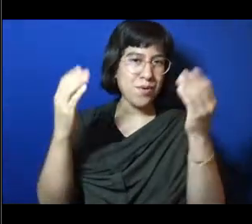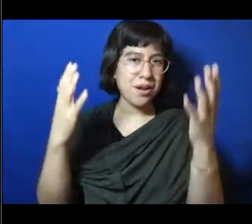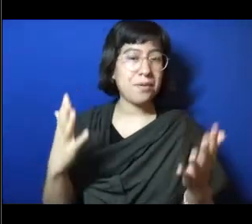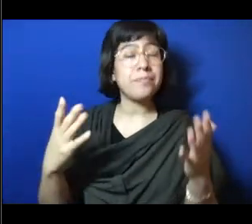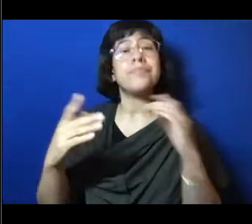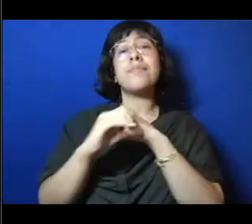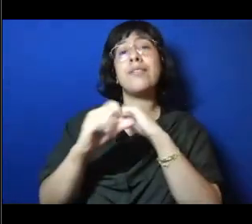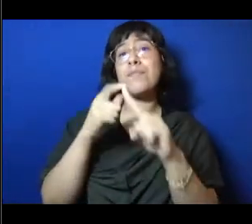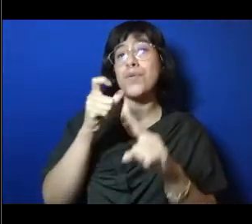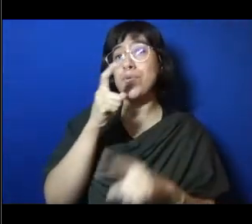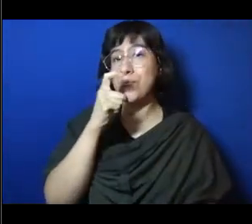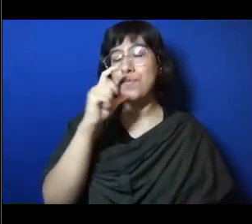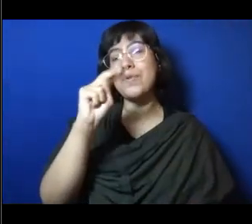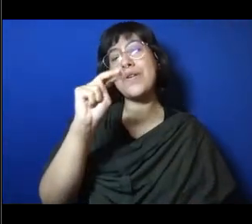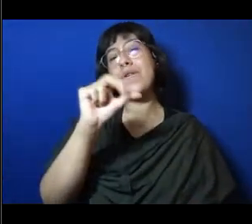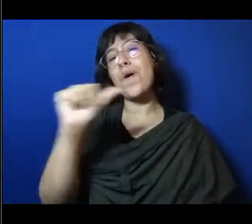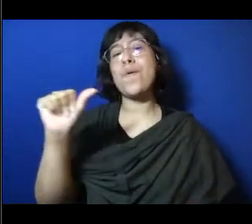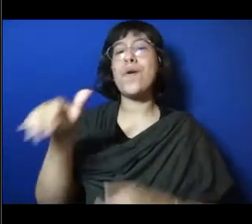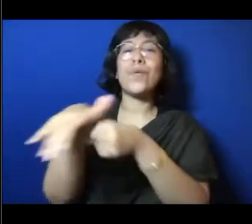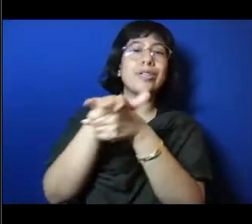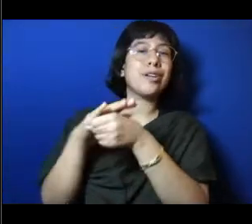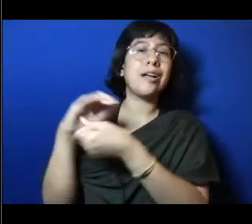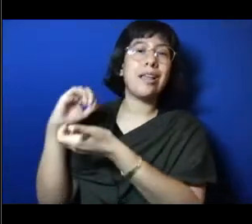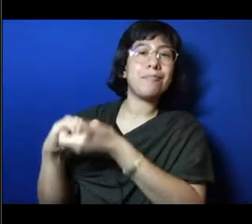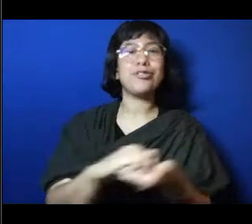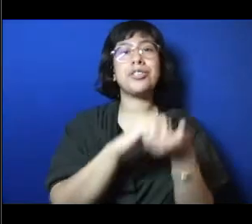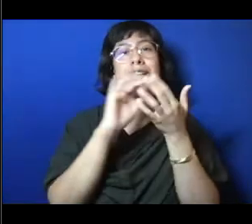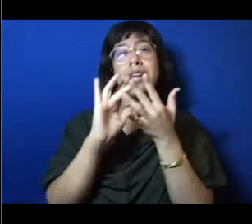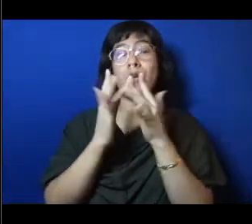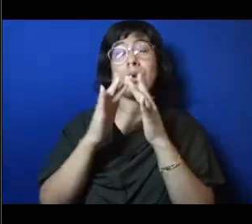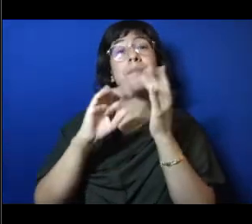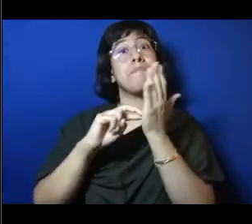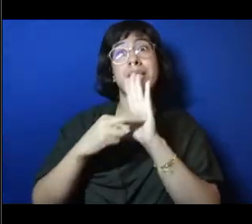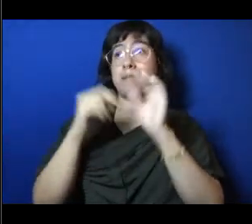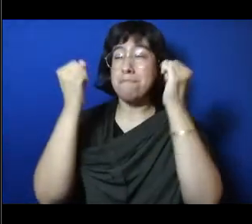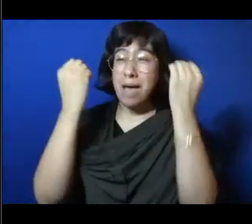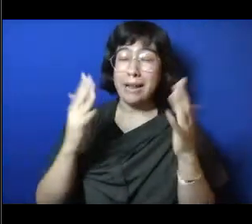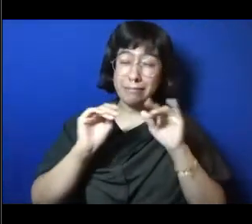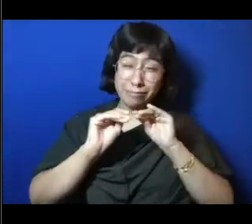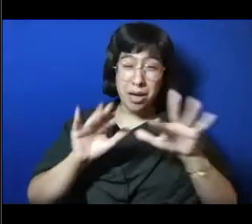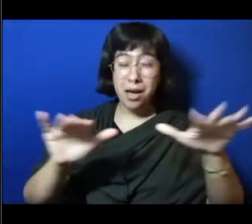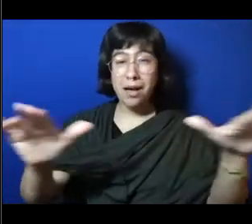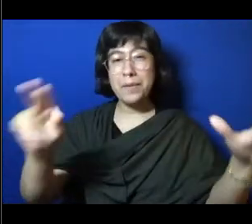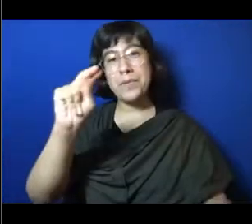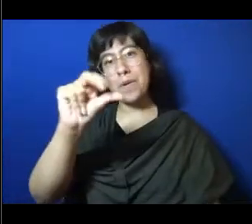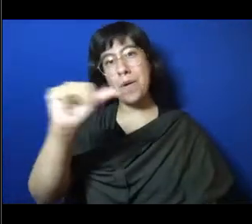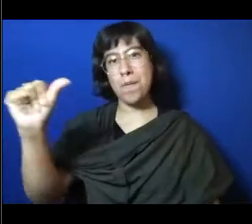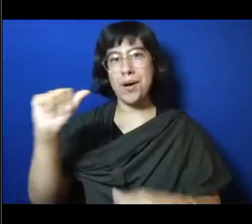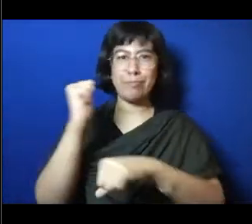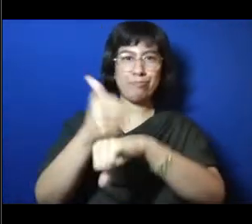NOAA's regional collaboration network, which is spread across the country and helps connect people to all that NOAA does.